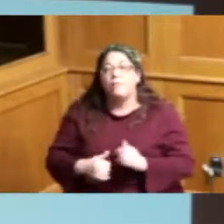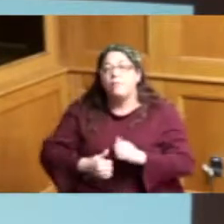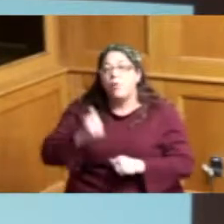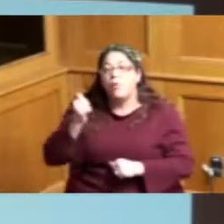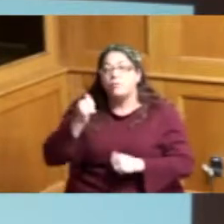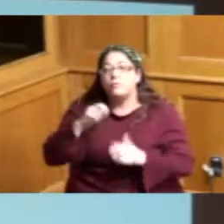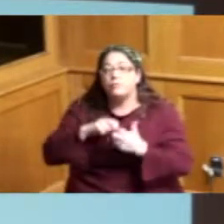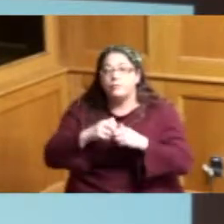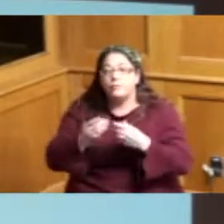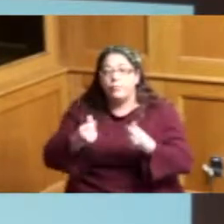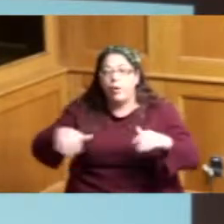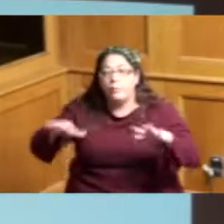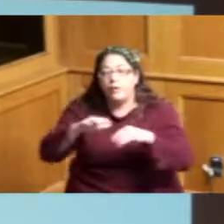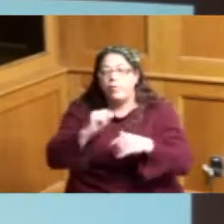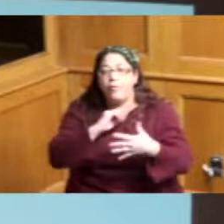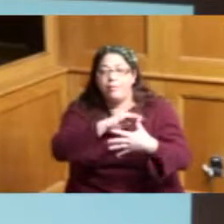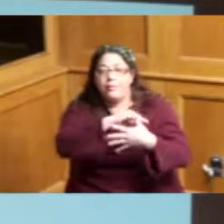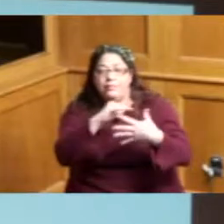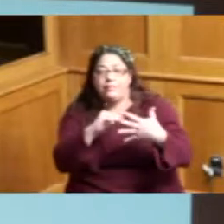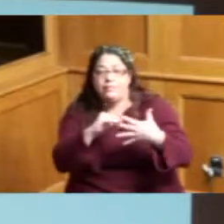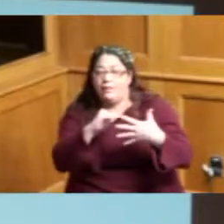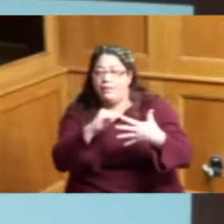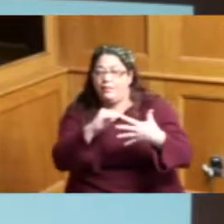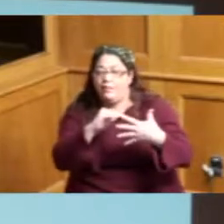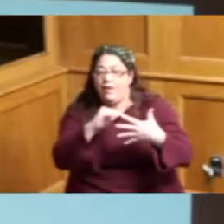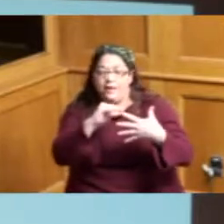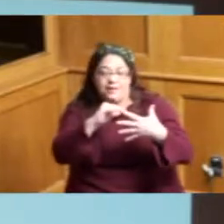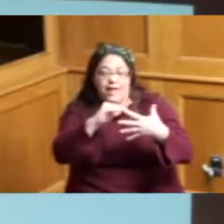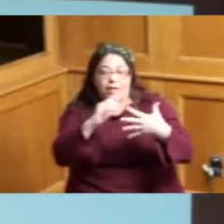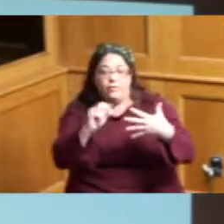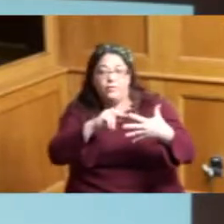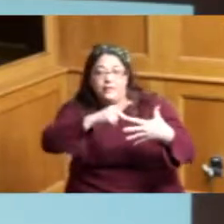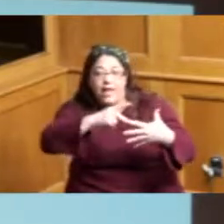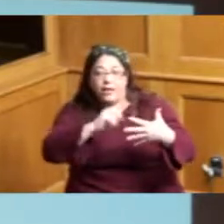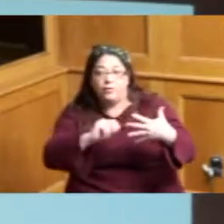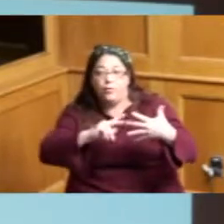either in the second tier or in the third tier in the case of single family residential properties